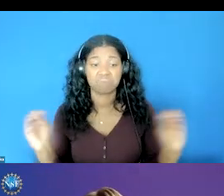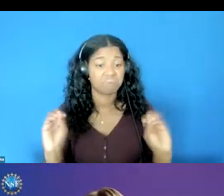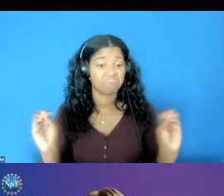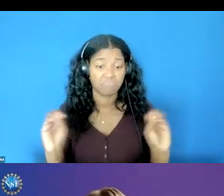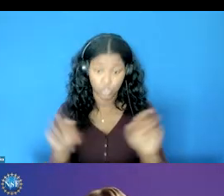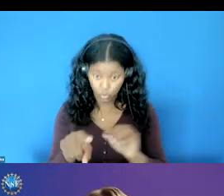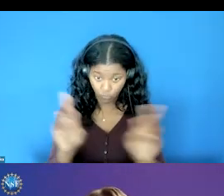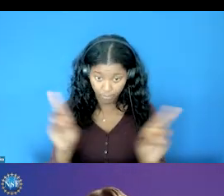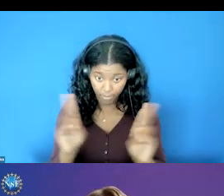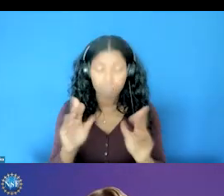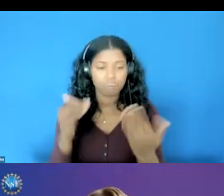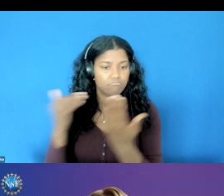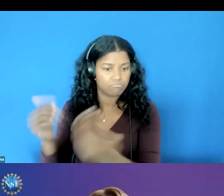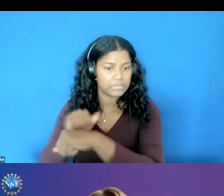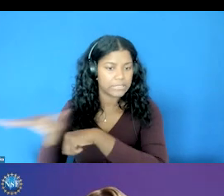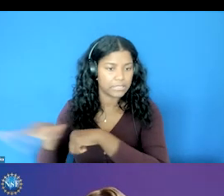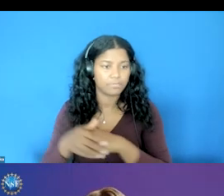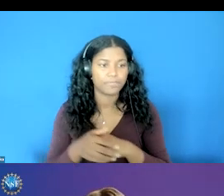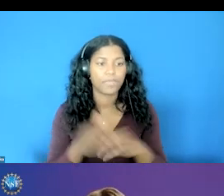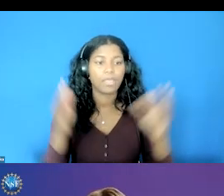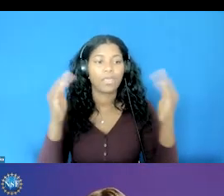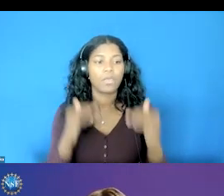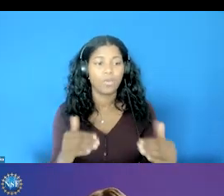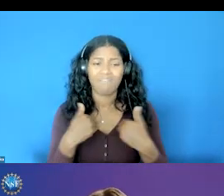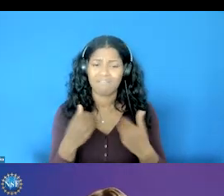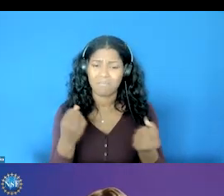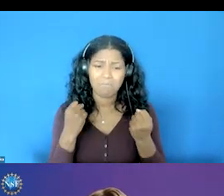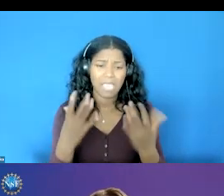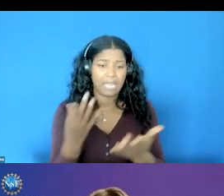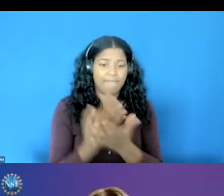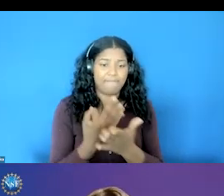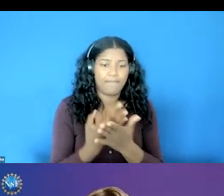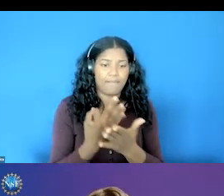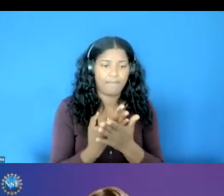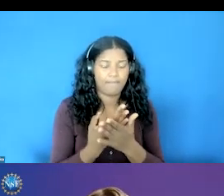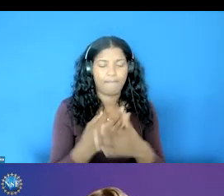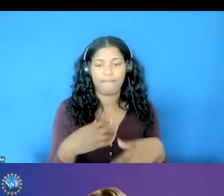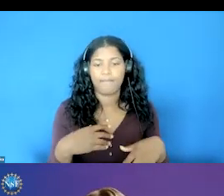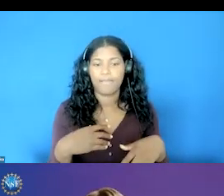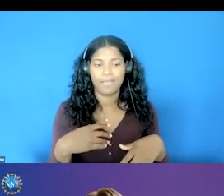Two, we have multiple funding mechanisms to support interdisciplinary research,